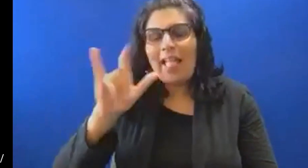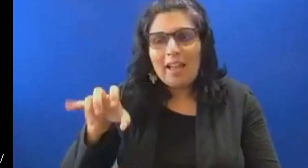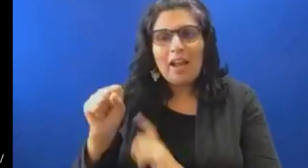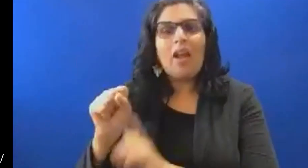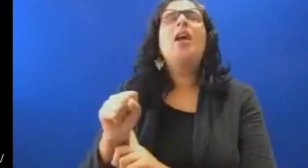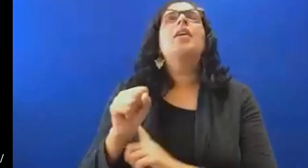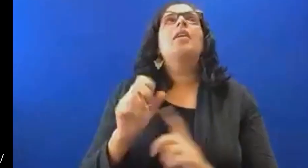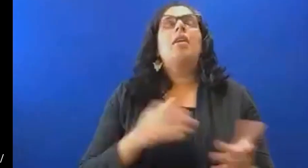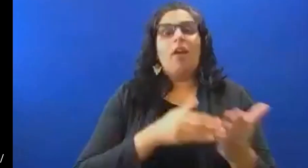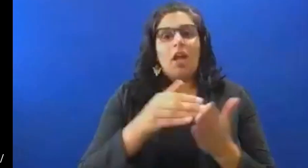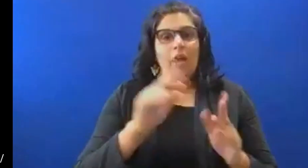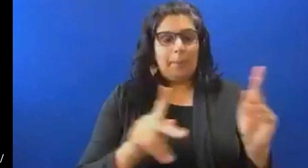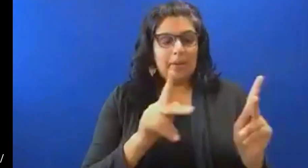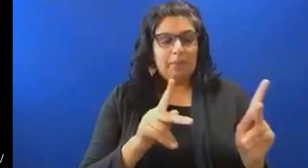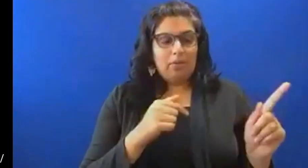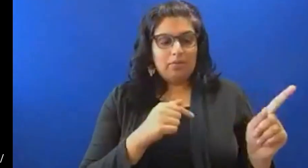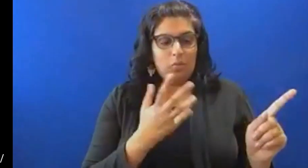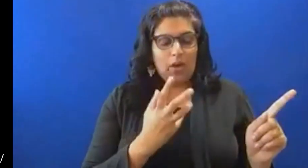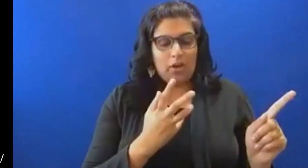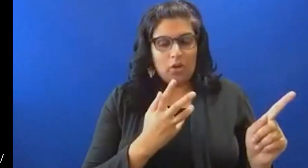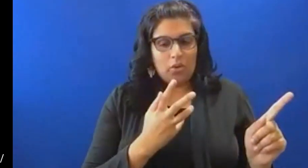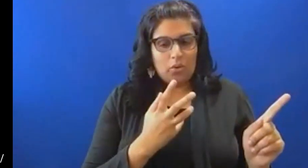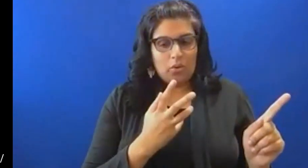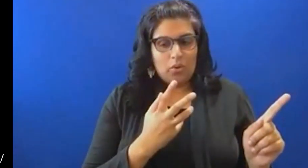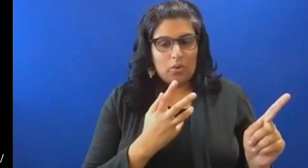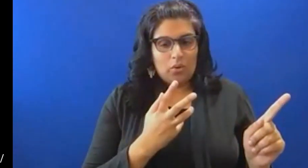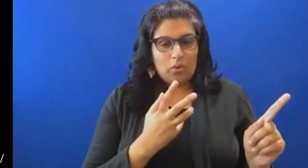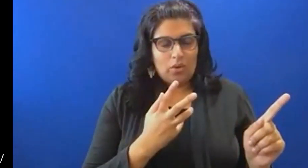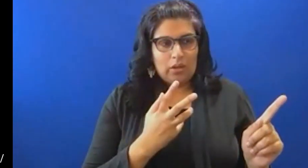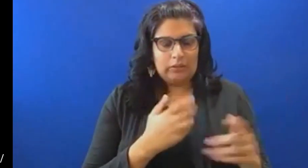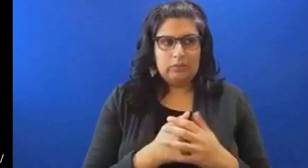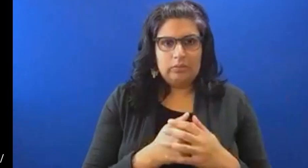people want to shy away, I will say shy away.